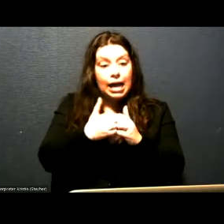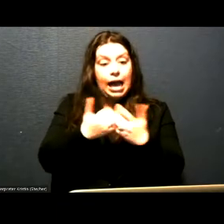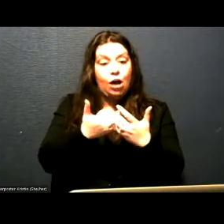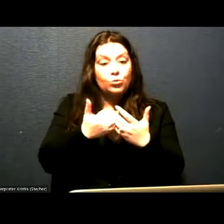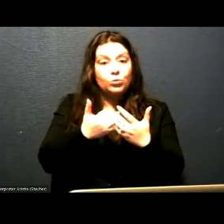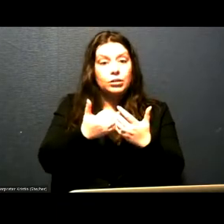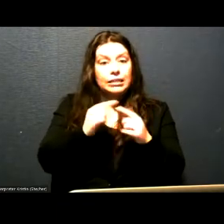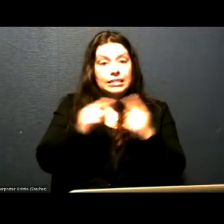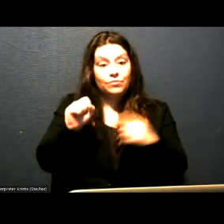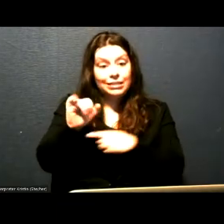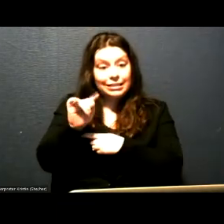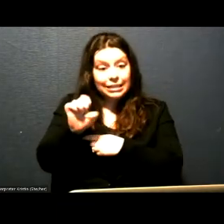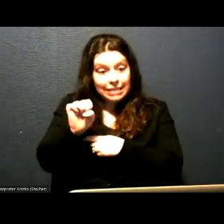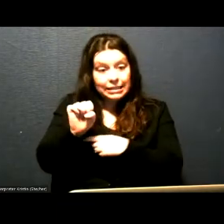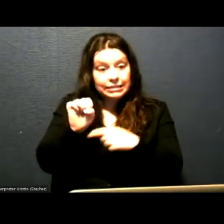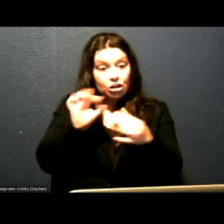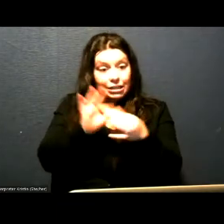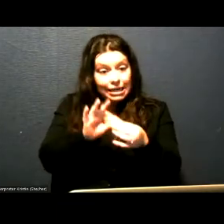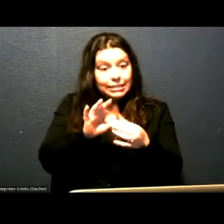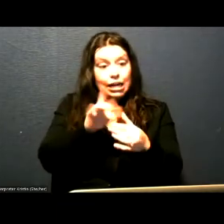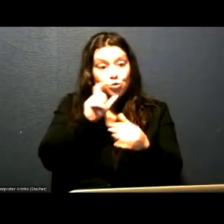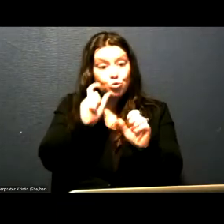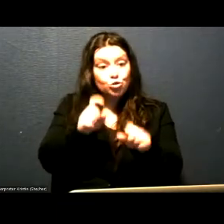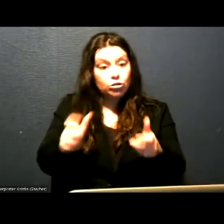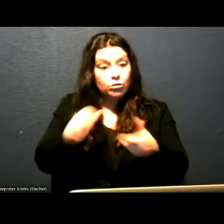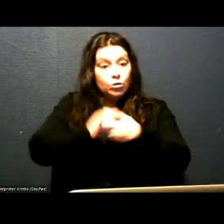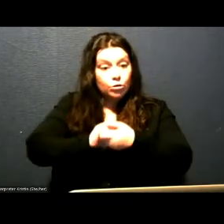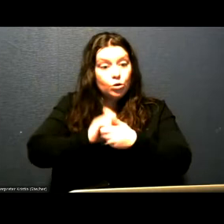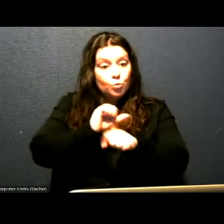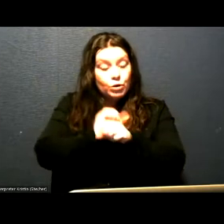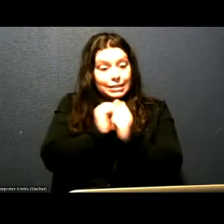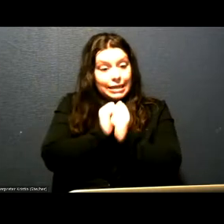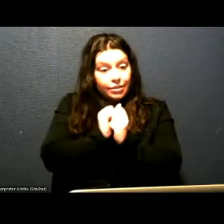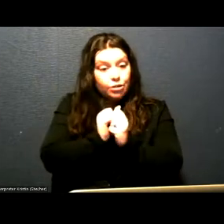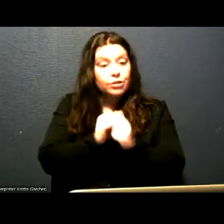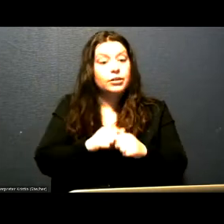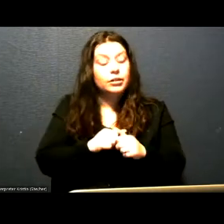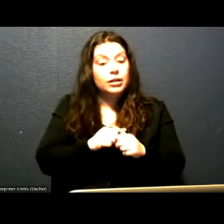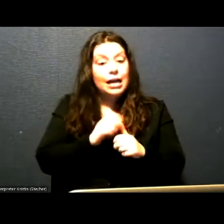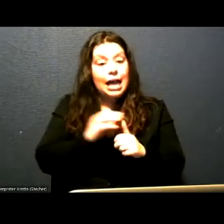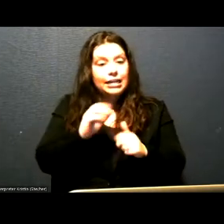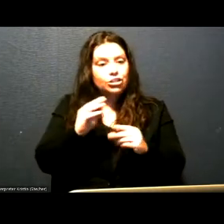across countries or state lines to save species, and it really just provides that foundational